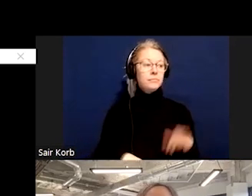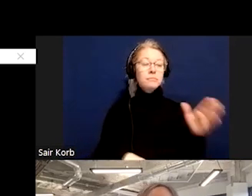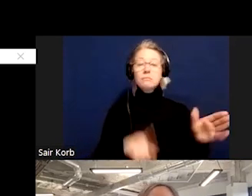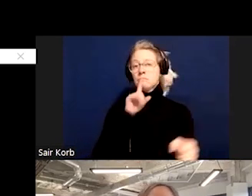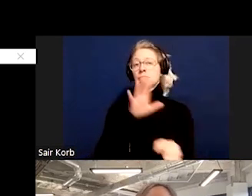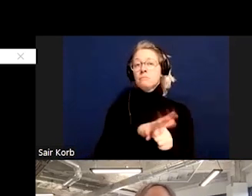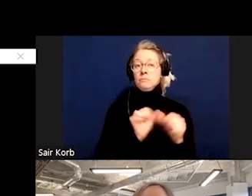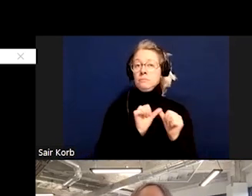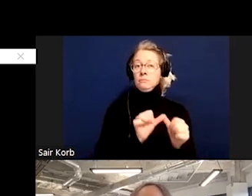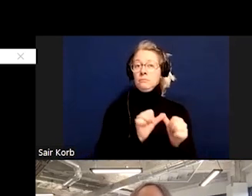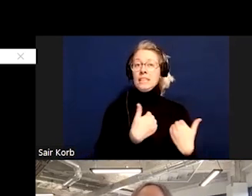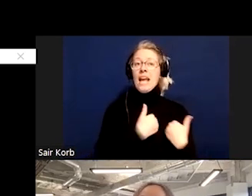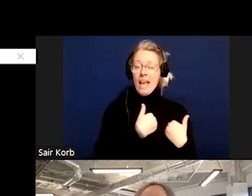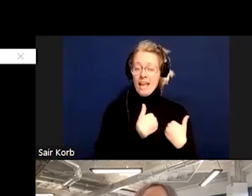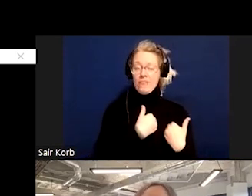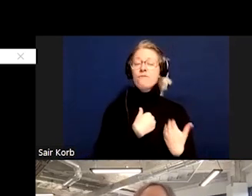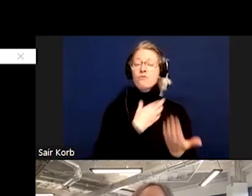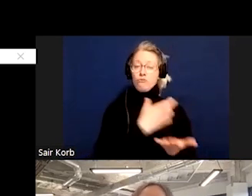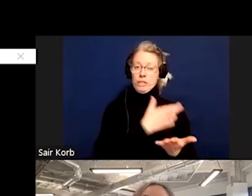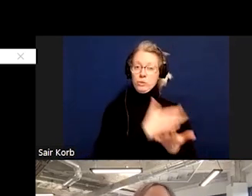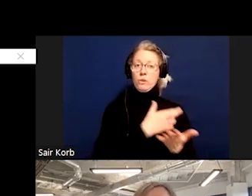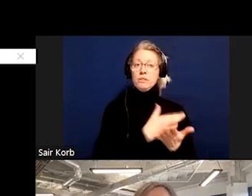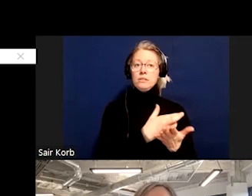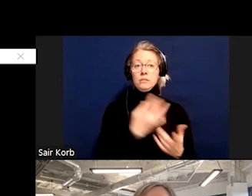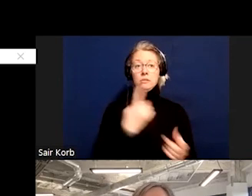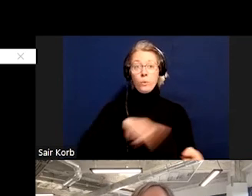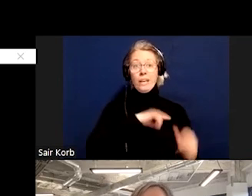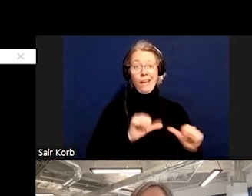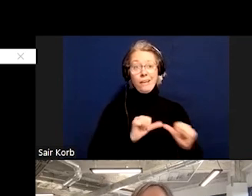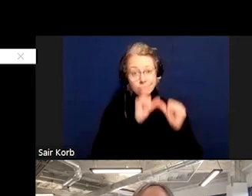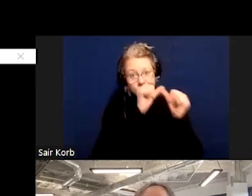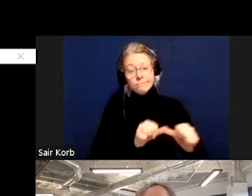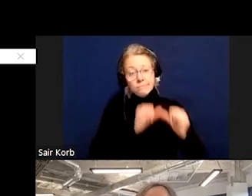to benefit the arts ecosystem is a critical component and a critical factor for us going